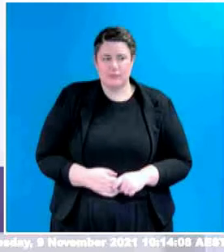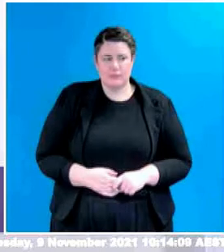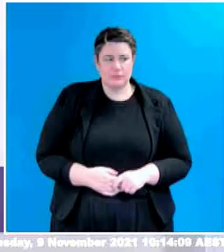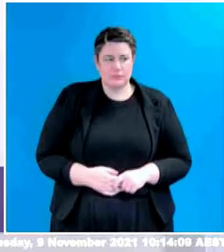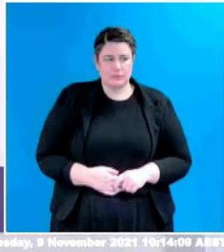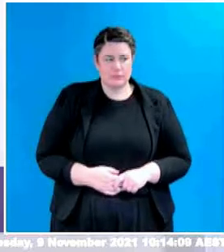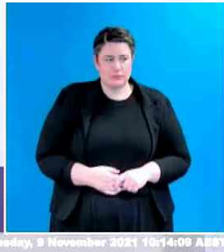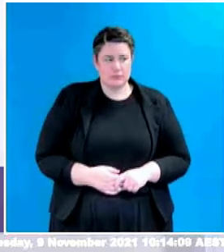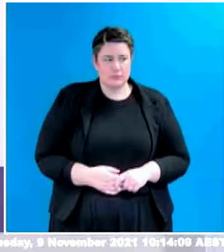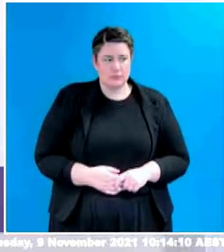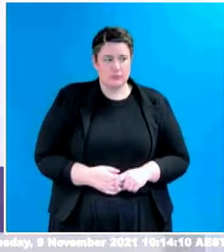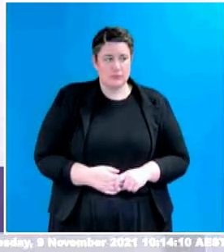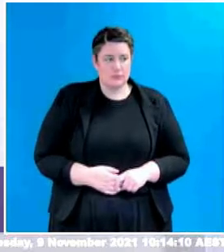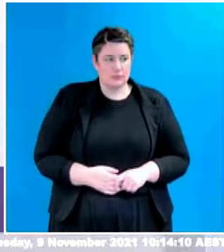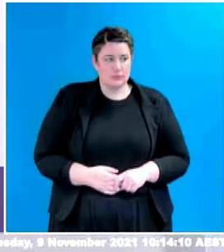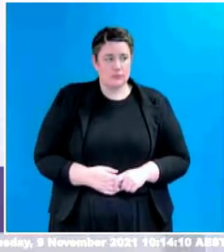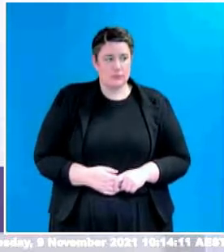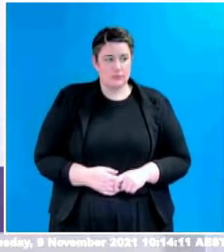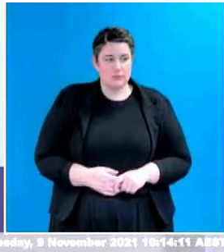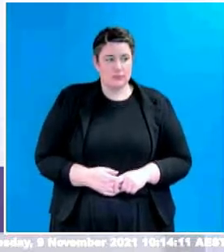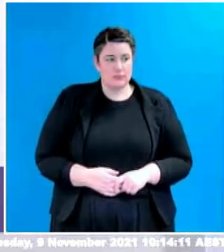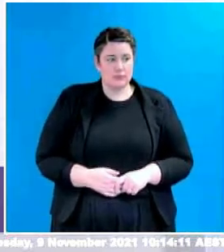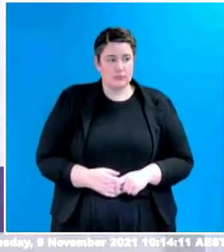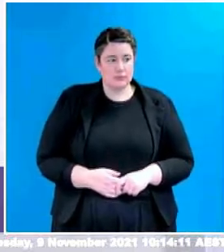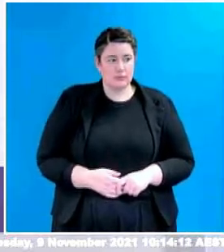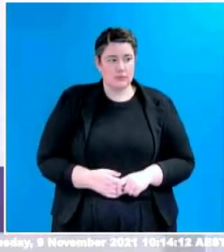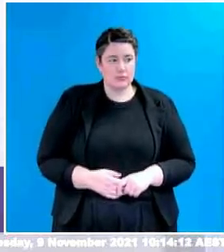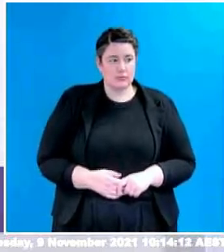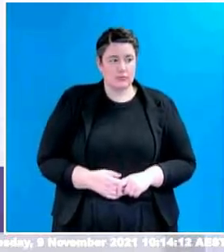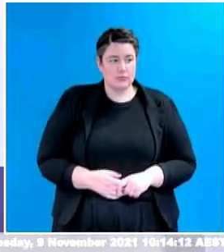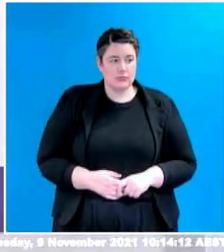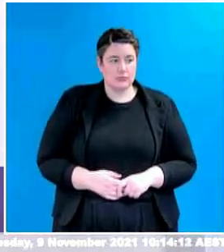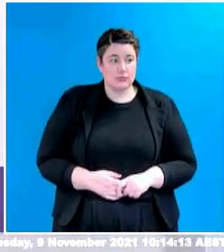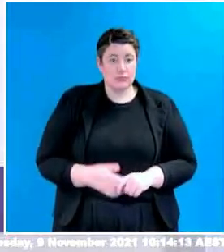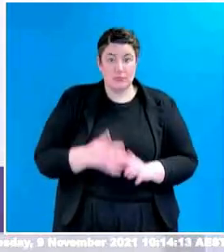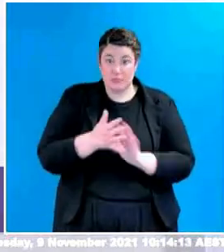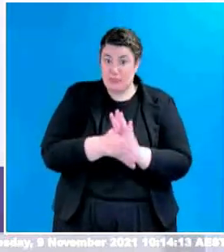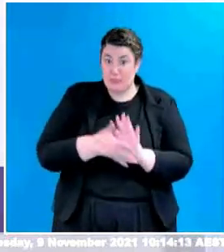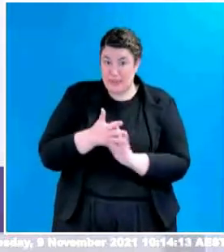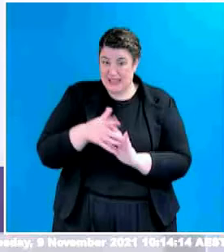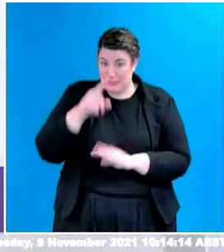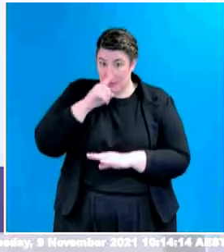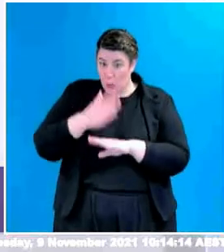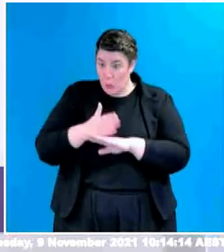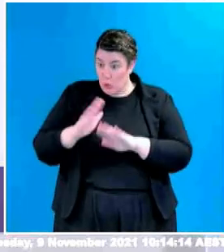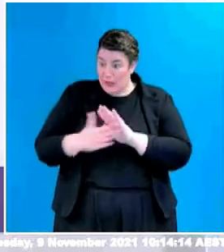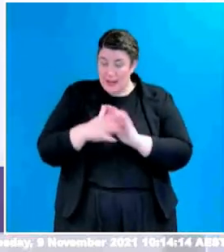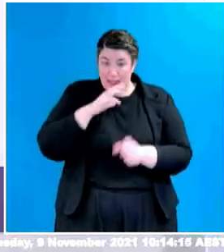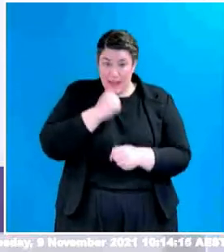Surely, that must be some motivation for a public authority to know they would